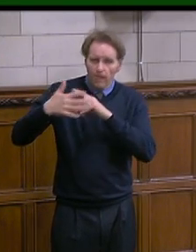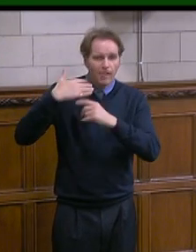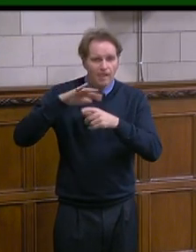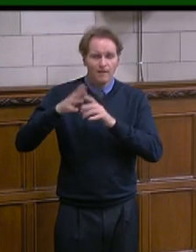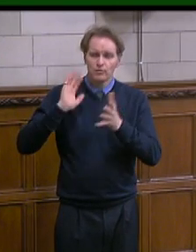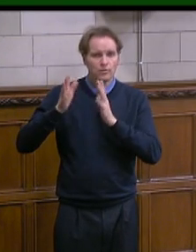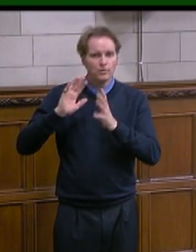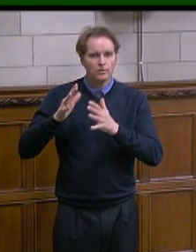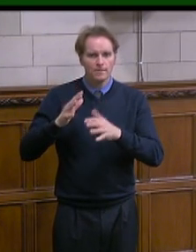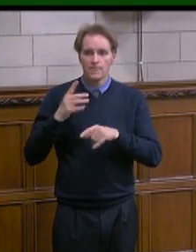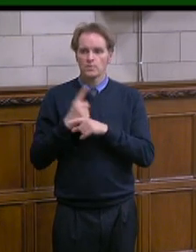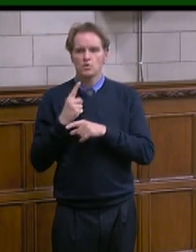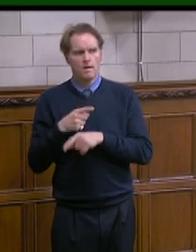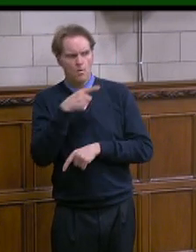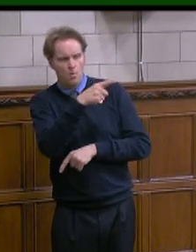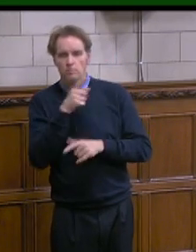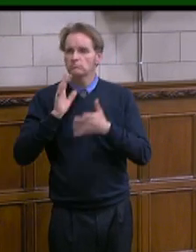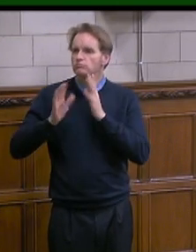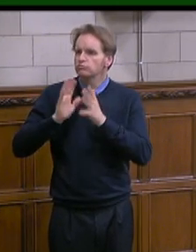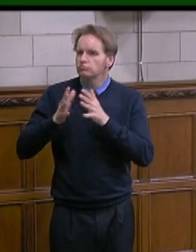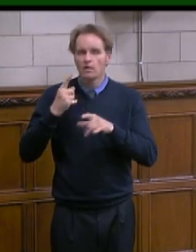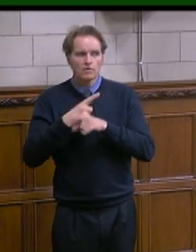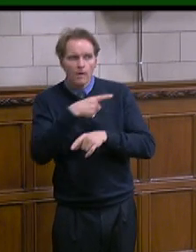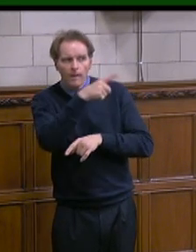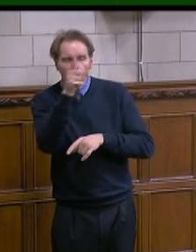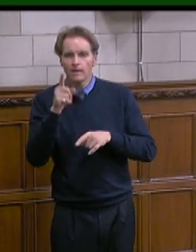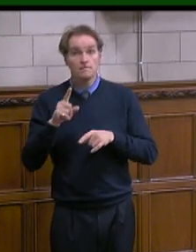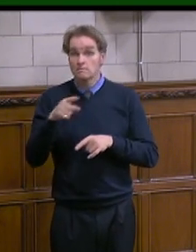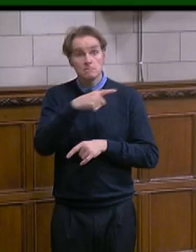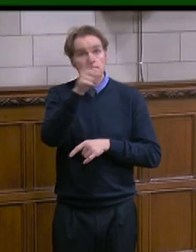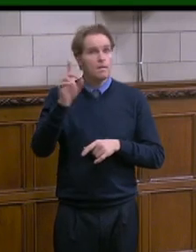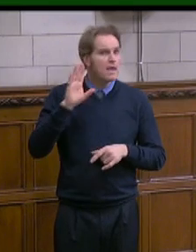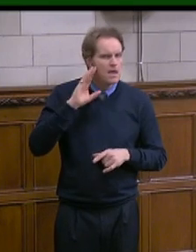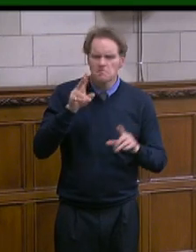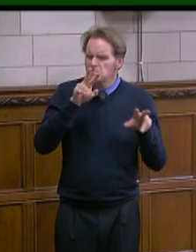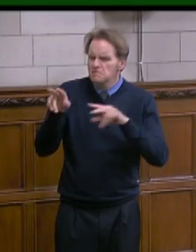We talked about people, and they never knew about it, which would probably be quite a useful tool in Parliament.